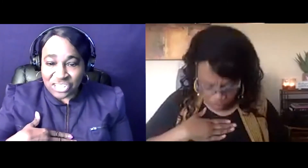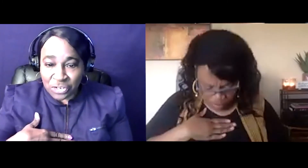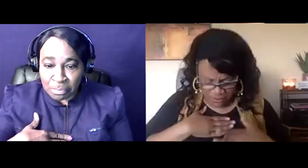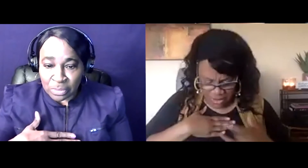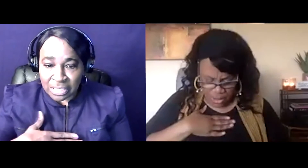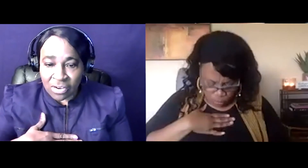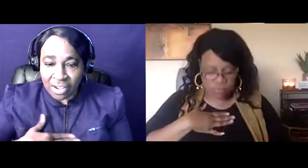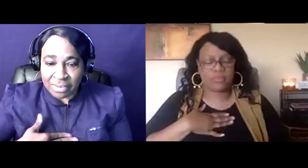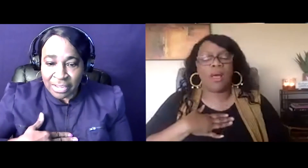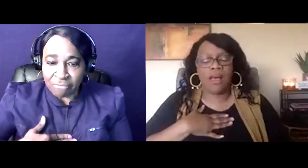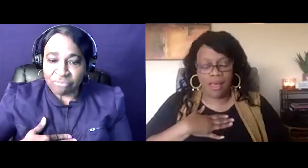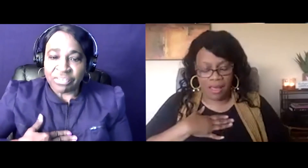Turn the music on. Feel it.